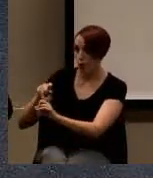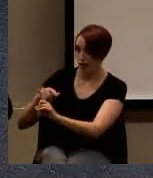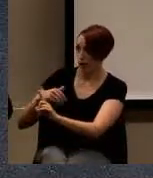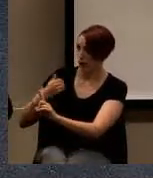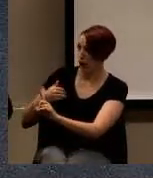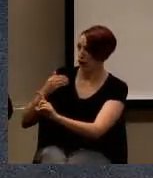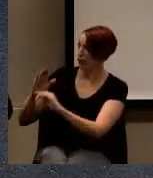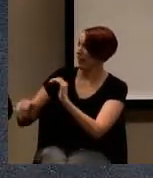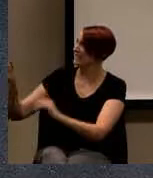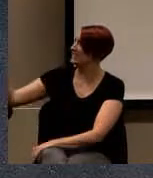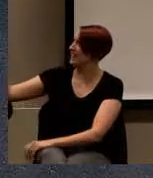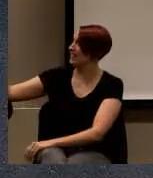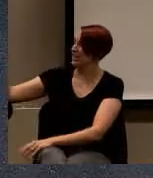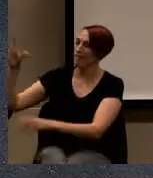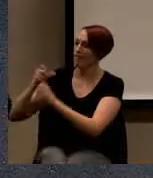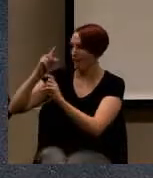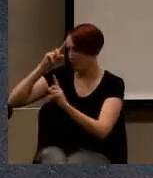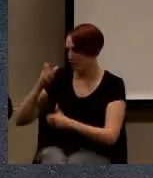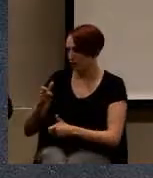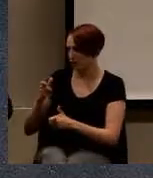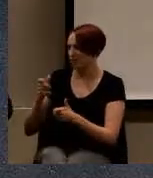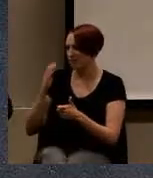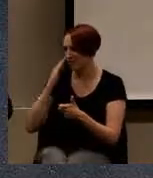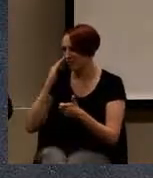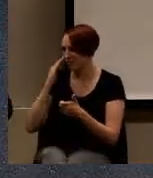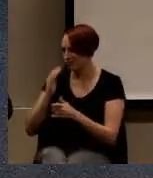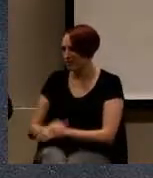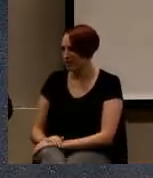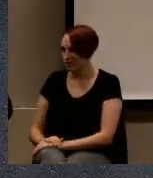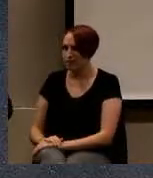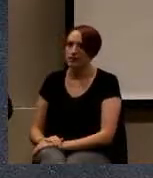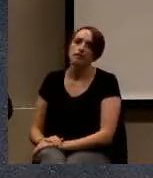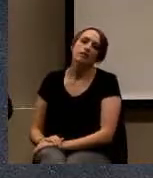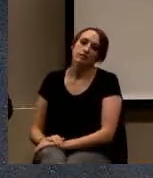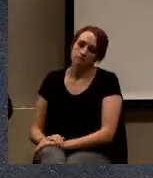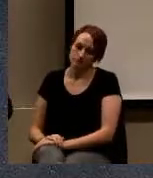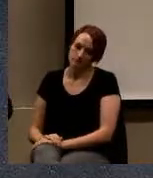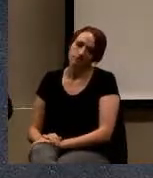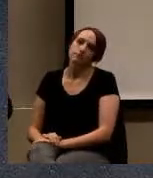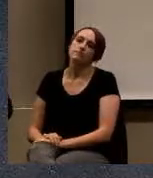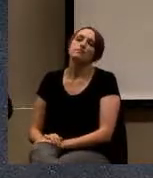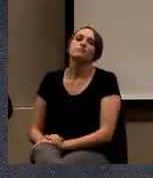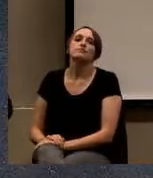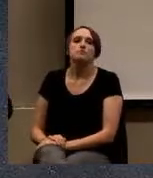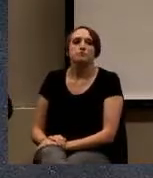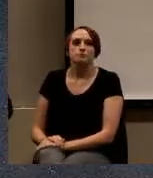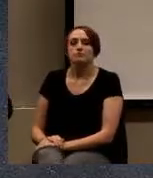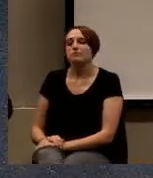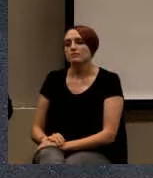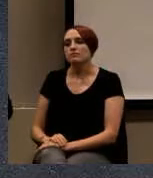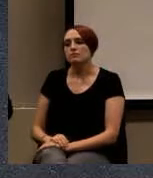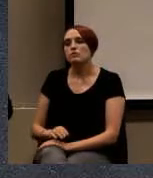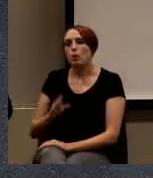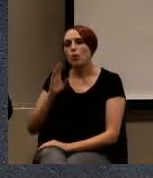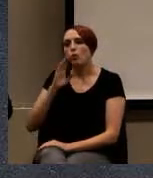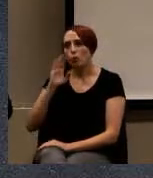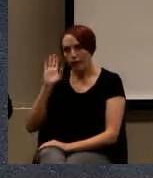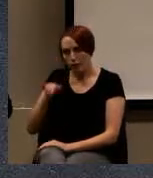that until you are in your mid-70s, why deprive you of 15 years of independent mobility like that? Especially when we know there are such